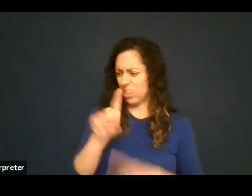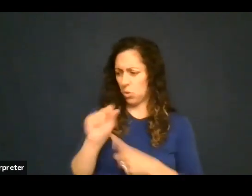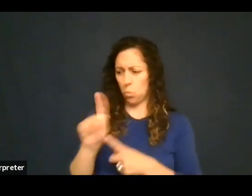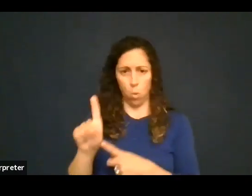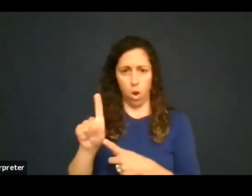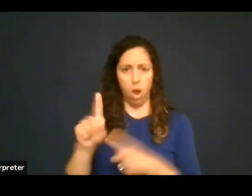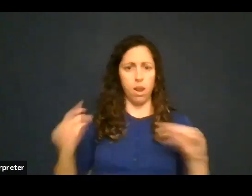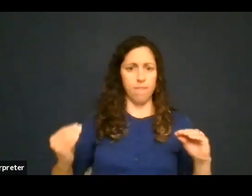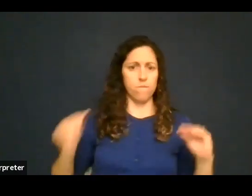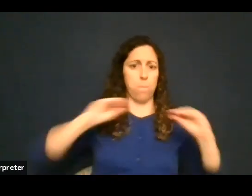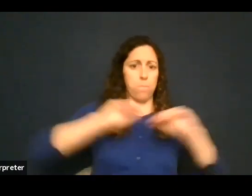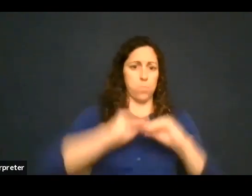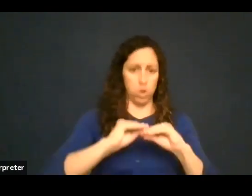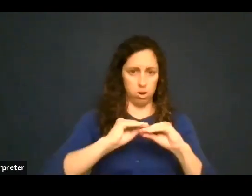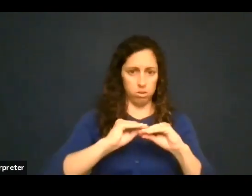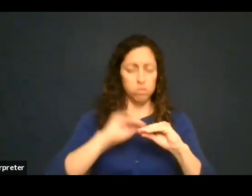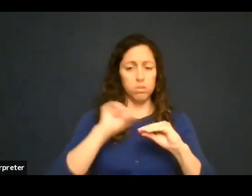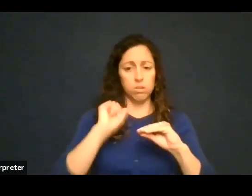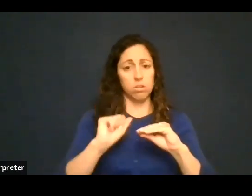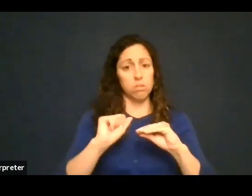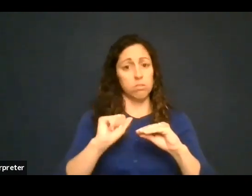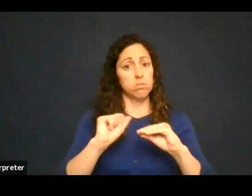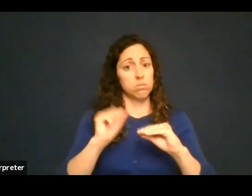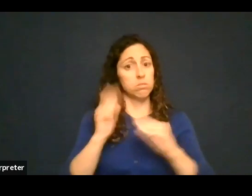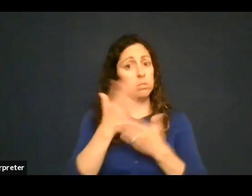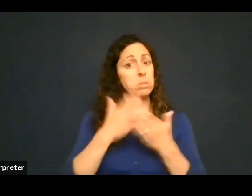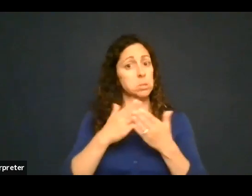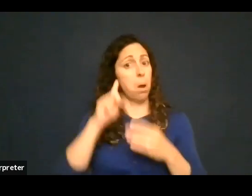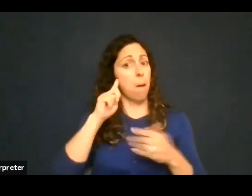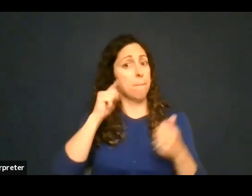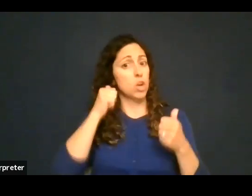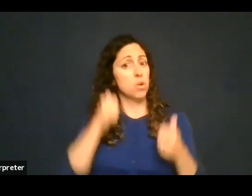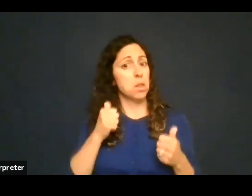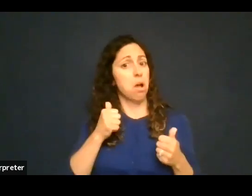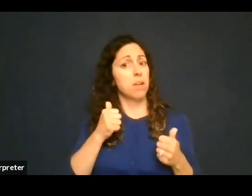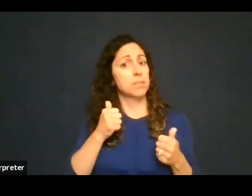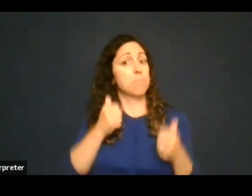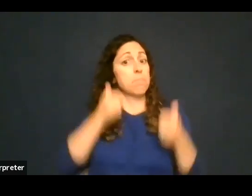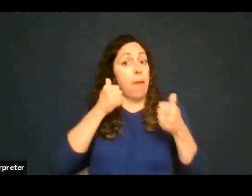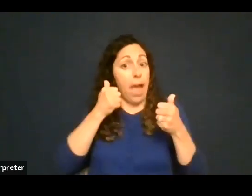but not all of the hearing loss in the mouse model for USH3A.